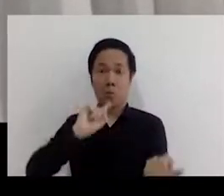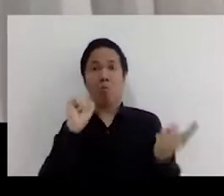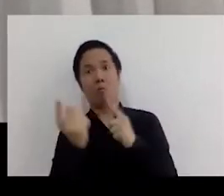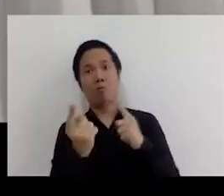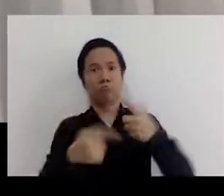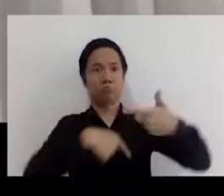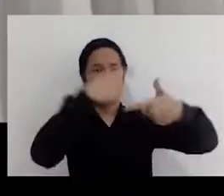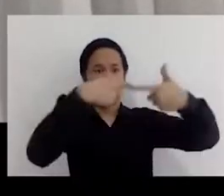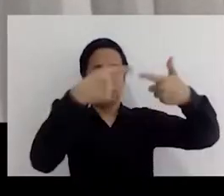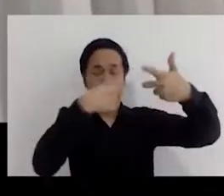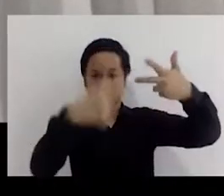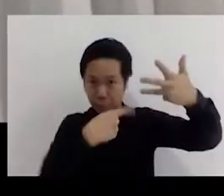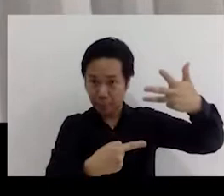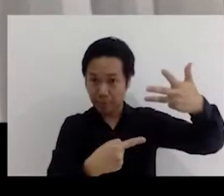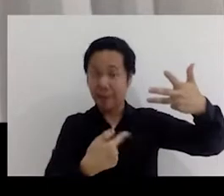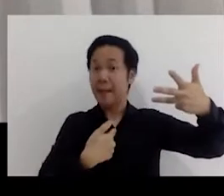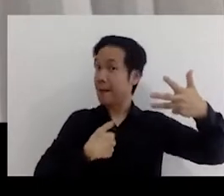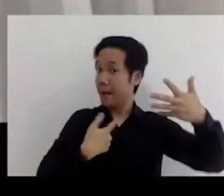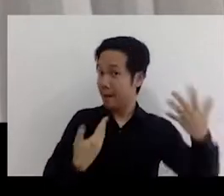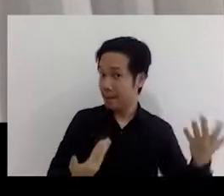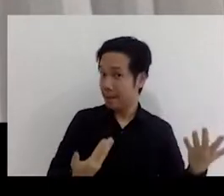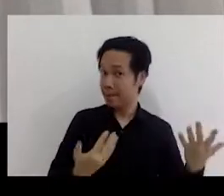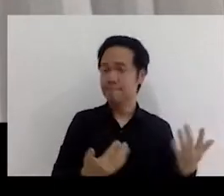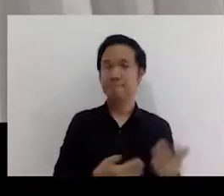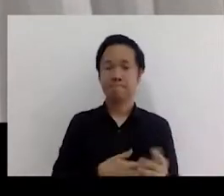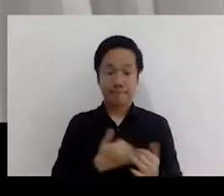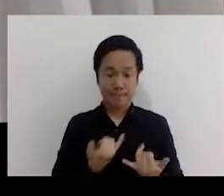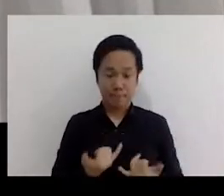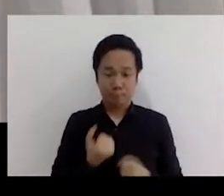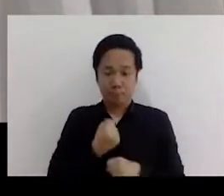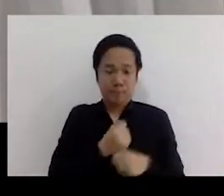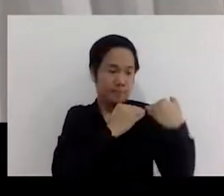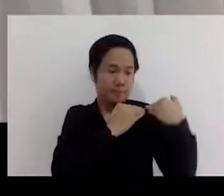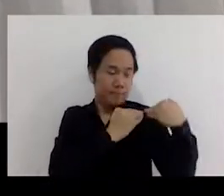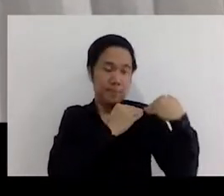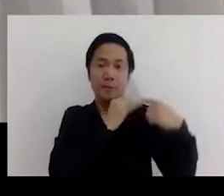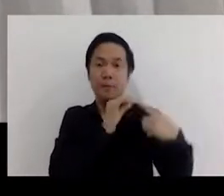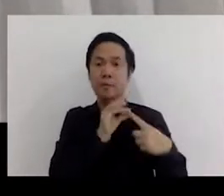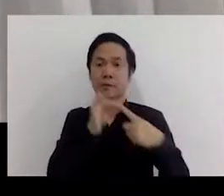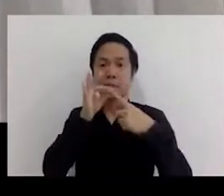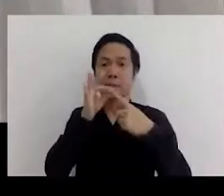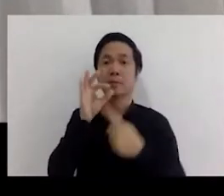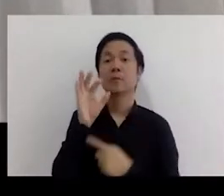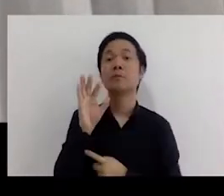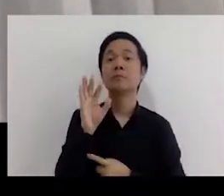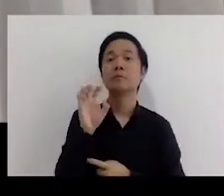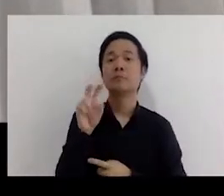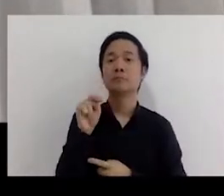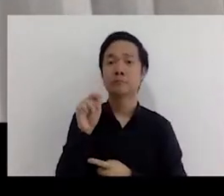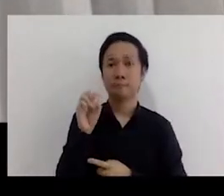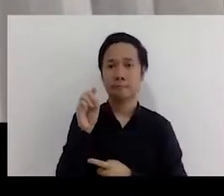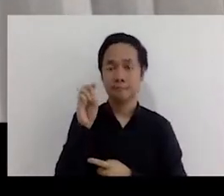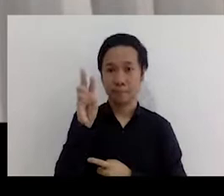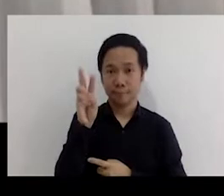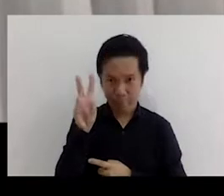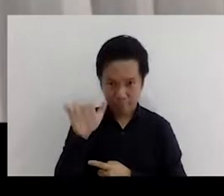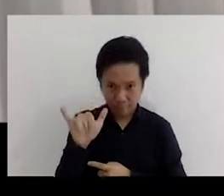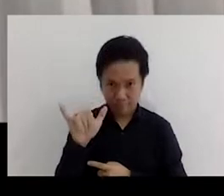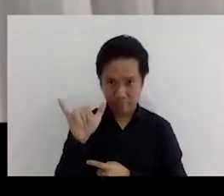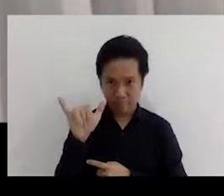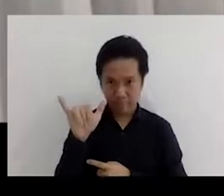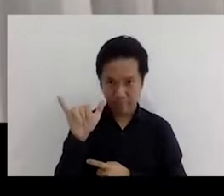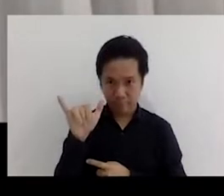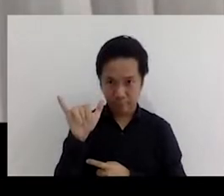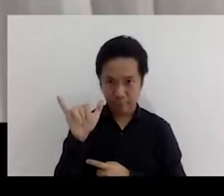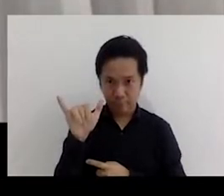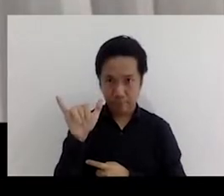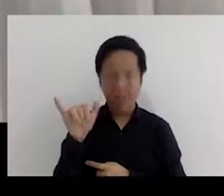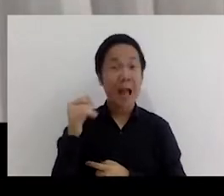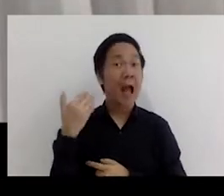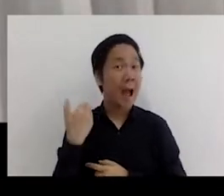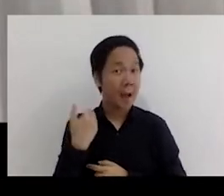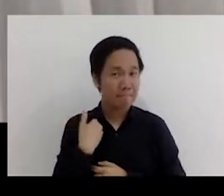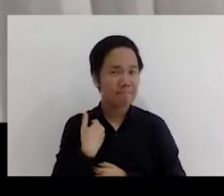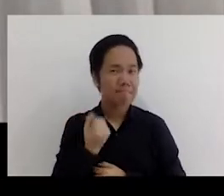I elaborated some statements with different important topics in relation to persons with disabilities.